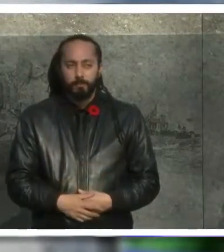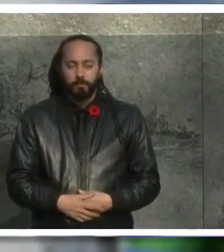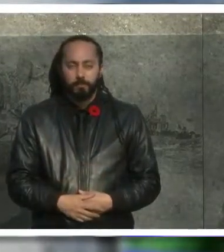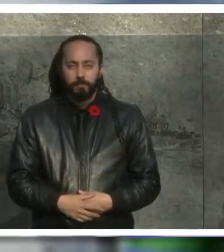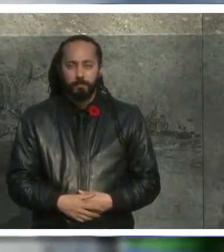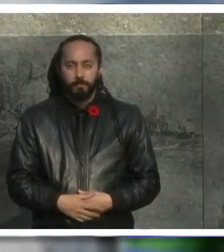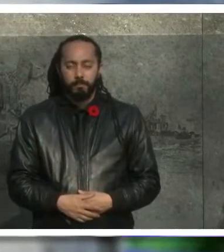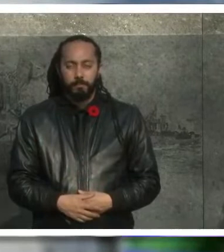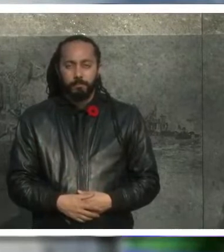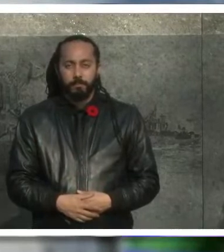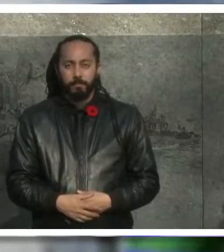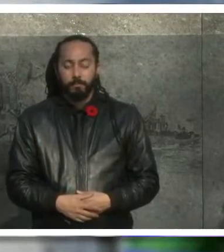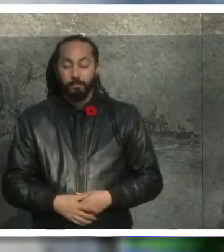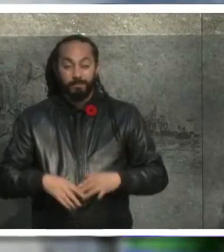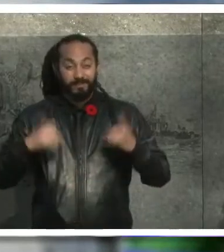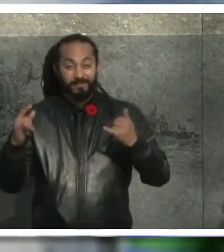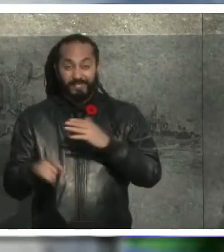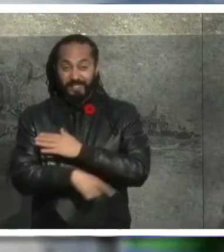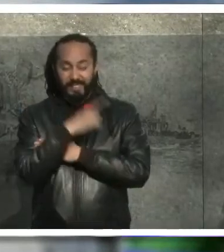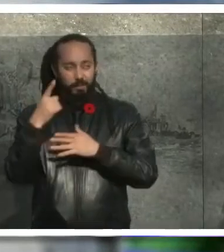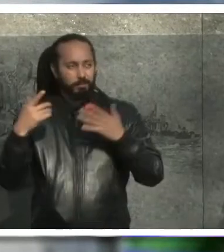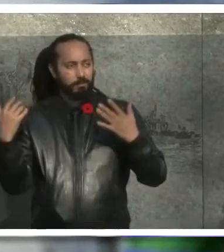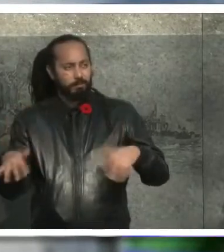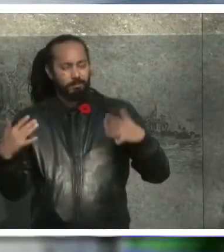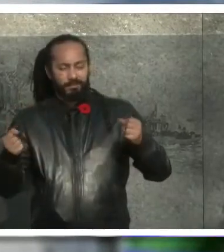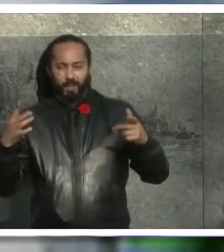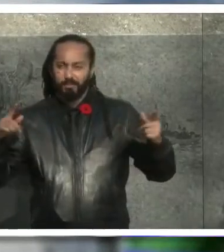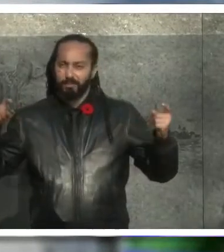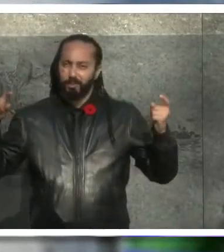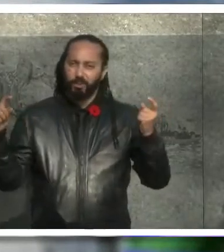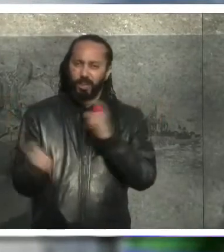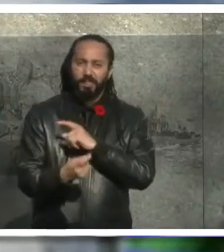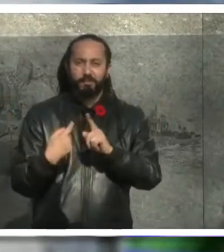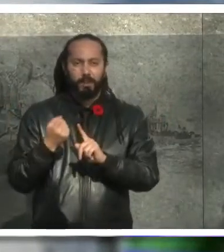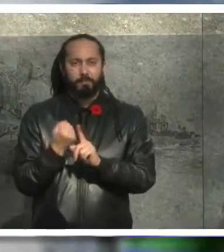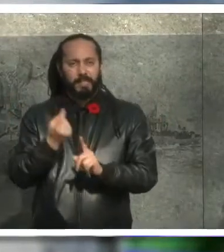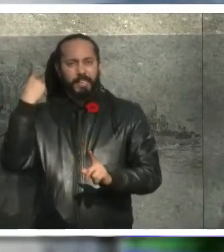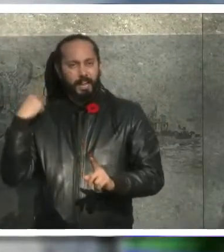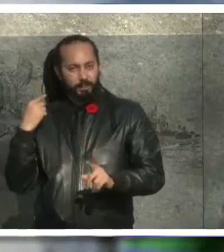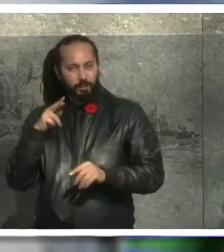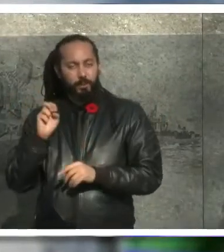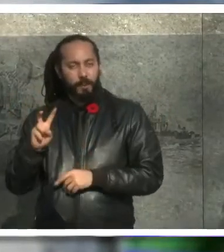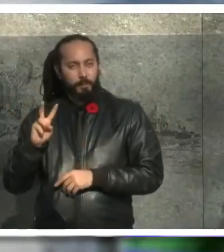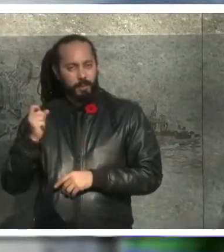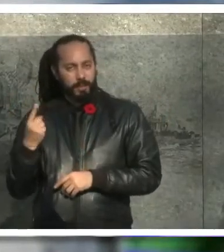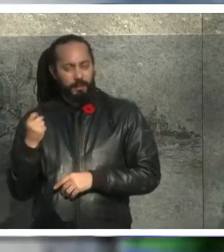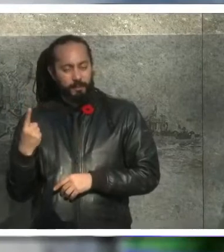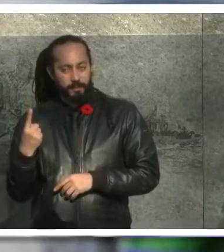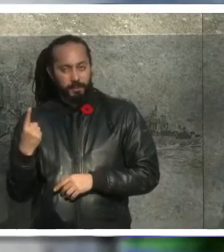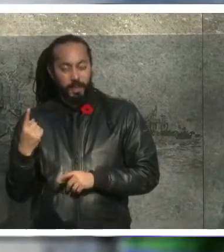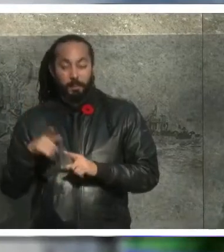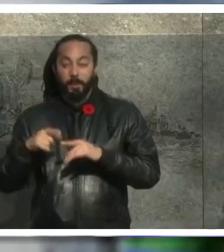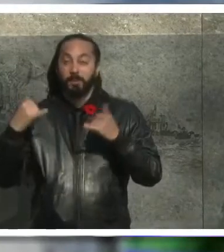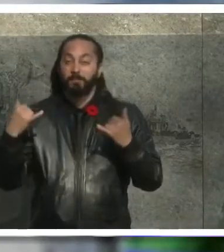when so much has changed since the last time we gathered, may we be comforted